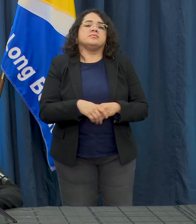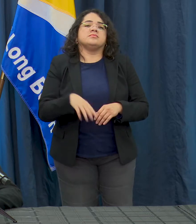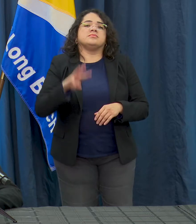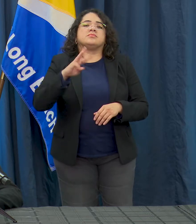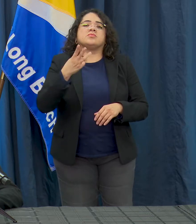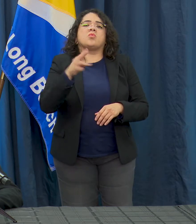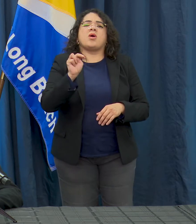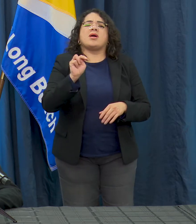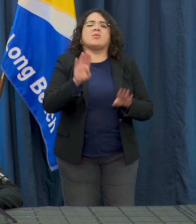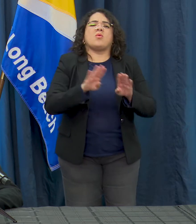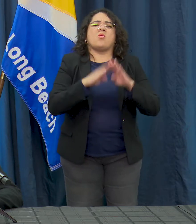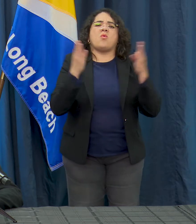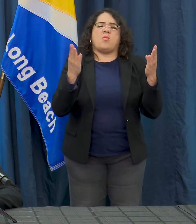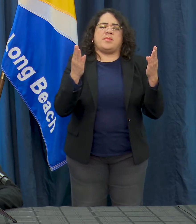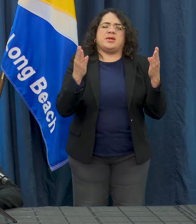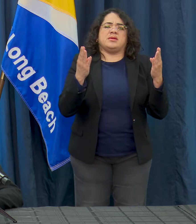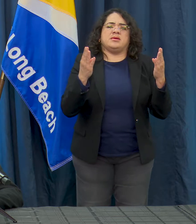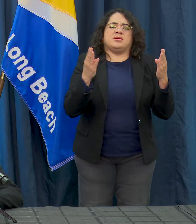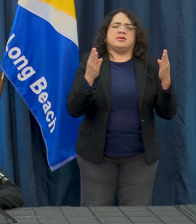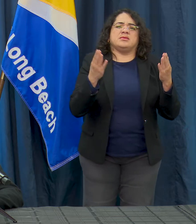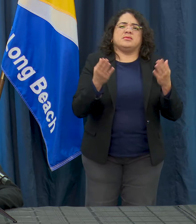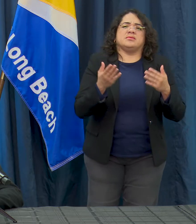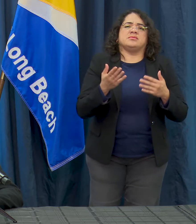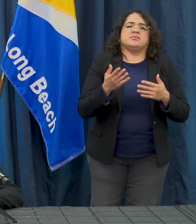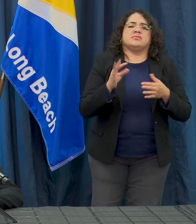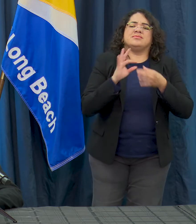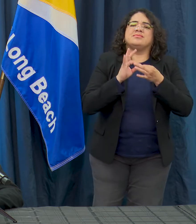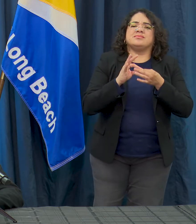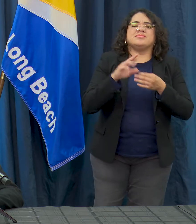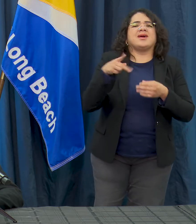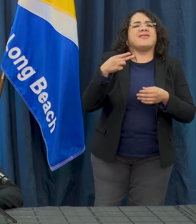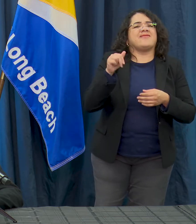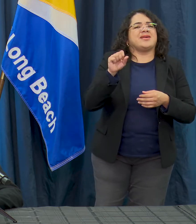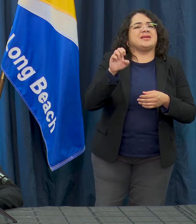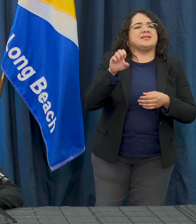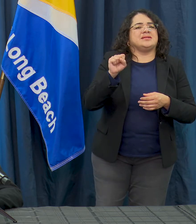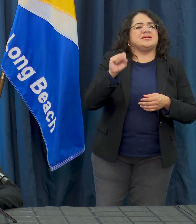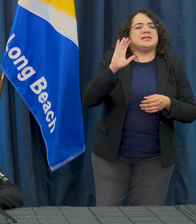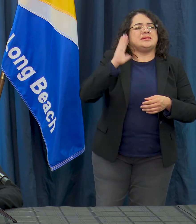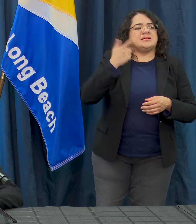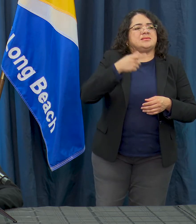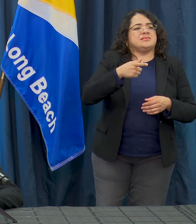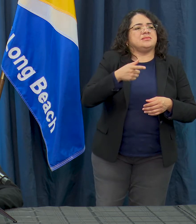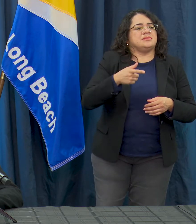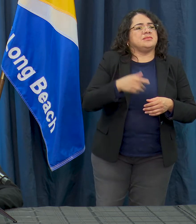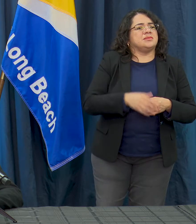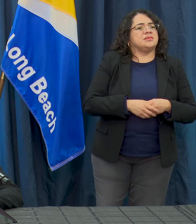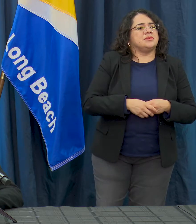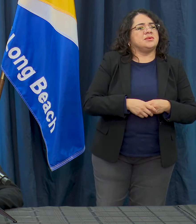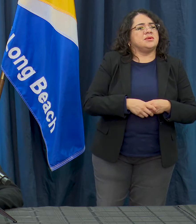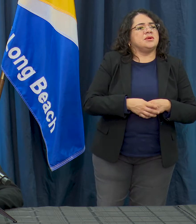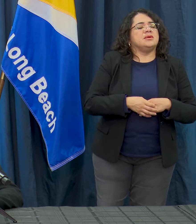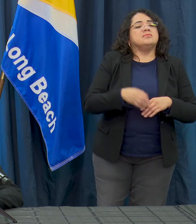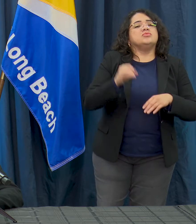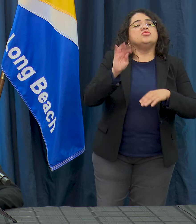our ability as it relates to the phases. The biggest question that we have on our Facebook's feed here is relative to churches and I would say followed